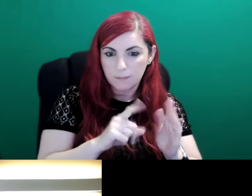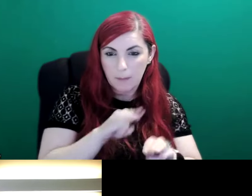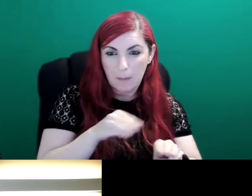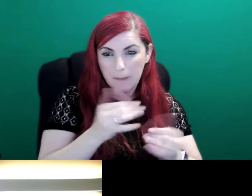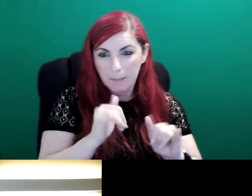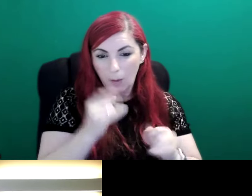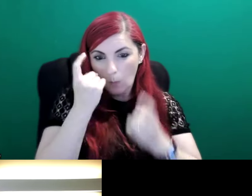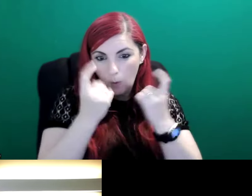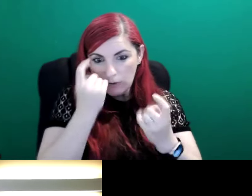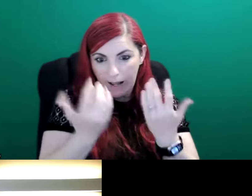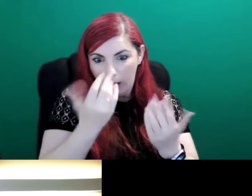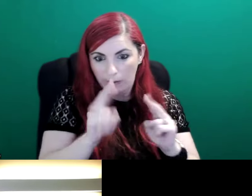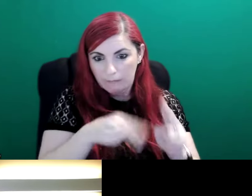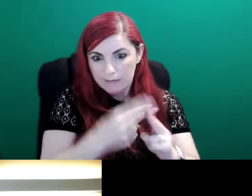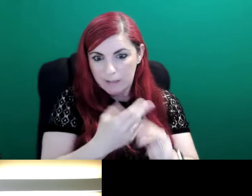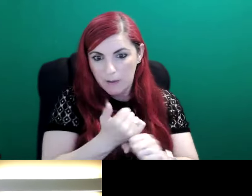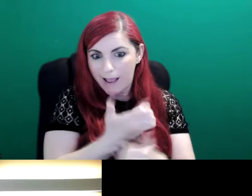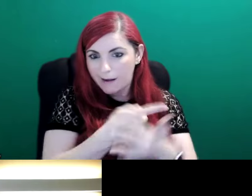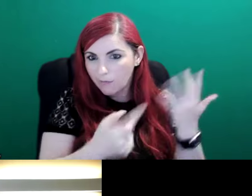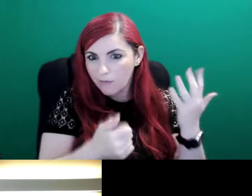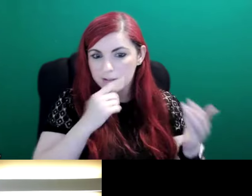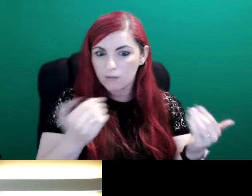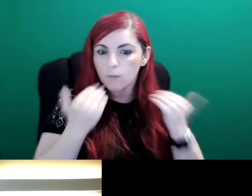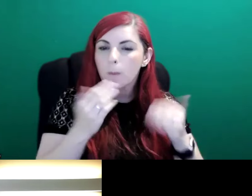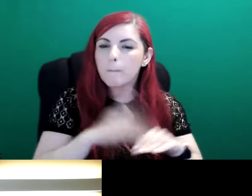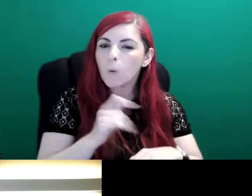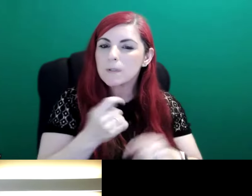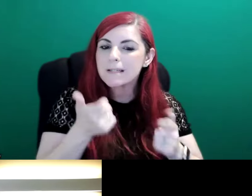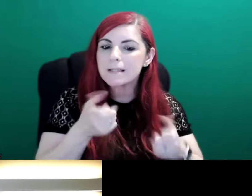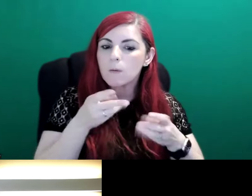about any of this stuff. The easiest way to do it is to go on our website and to look